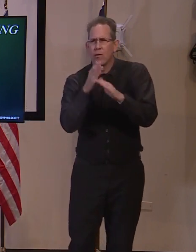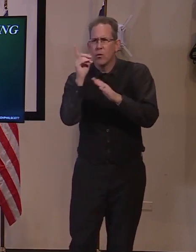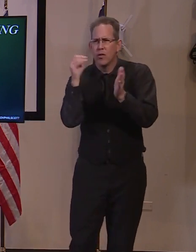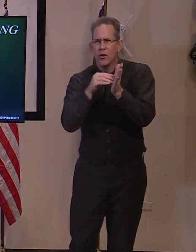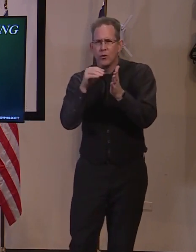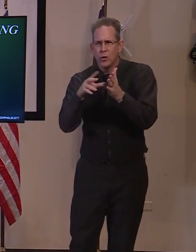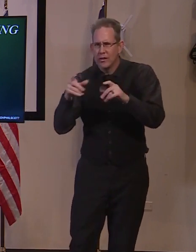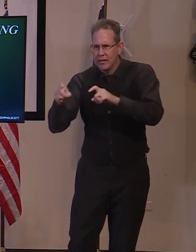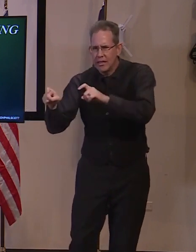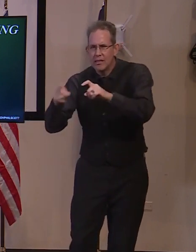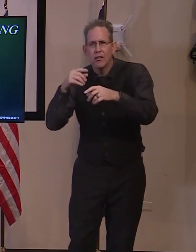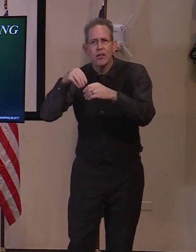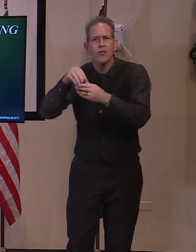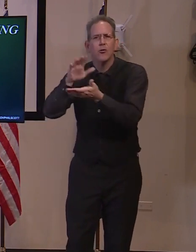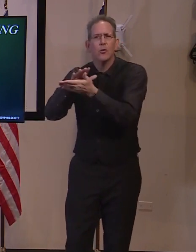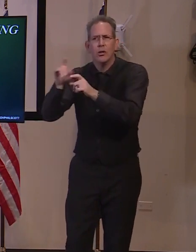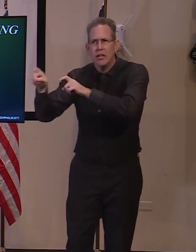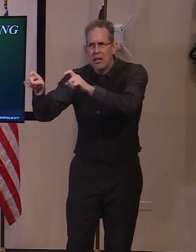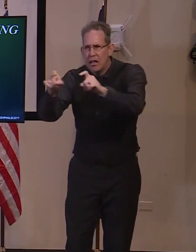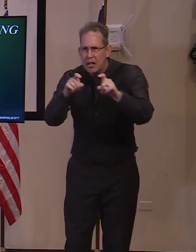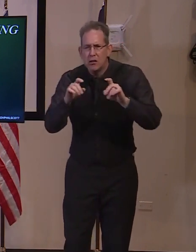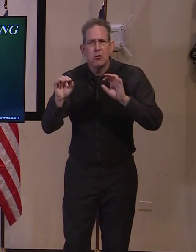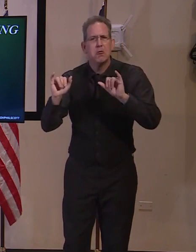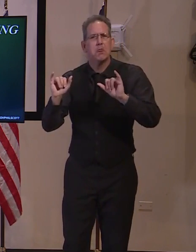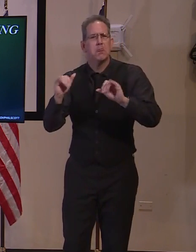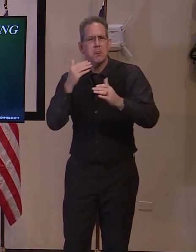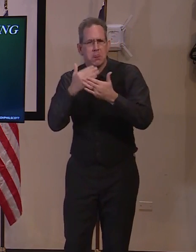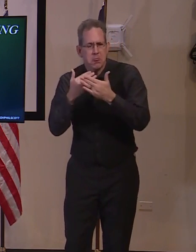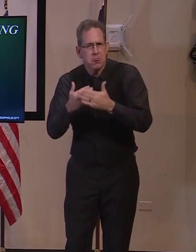We are starting to see enough data now that our health departments epee team